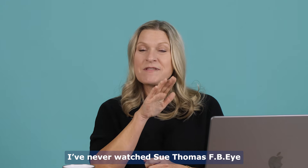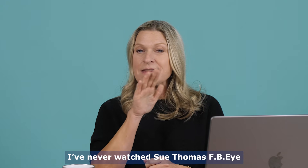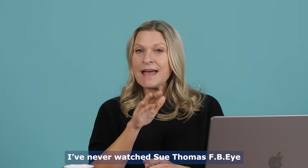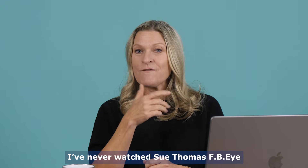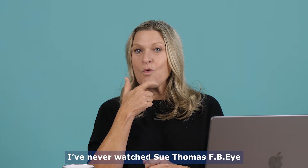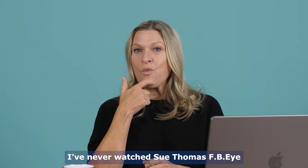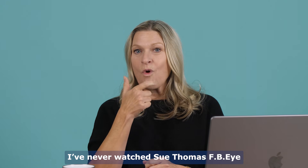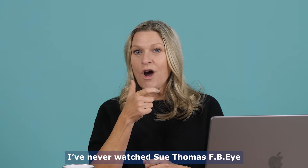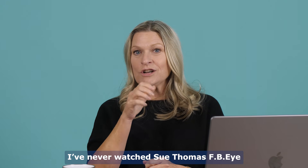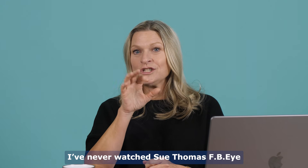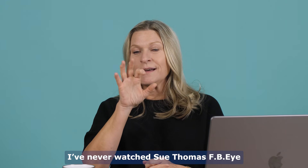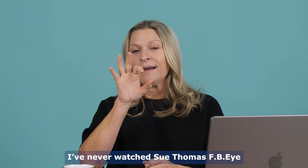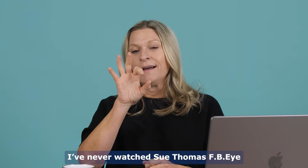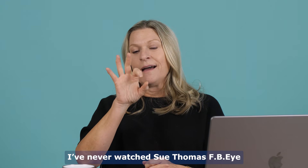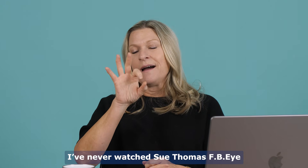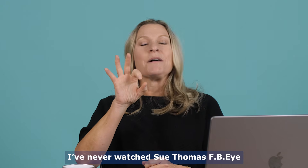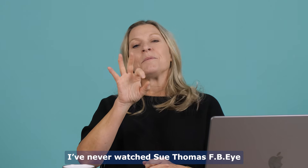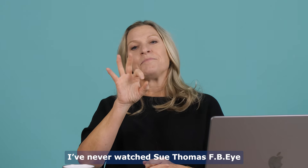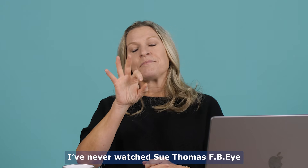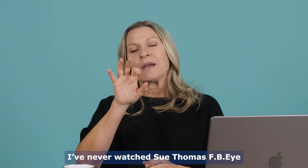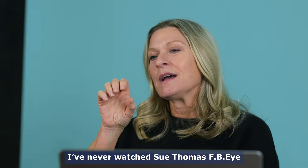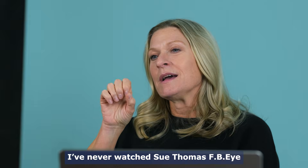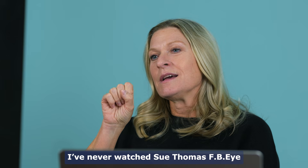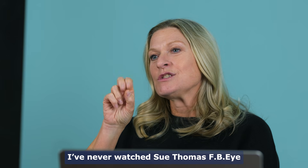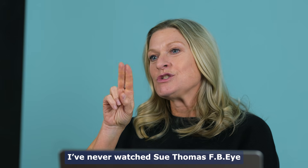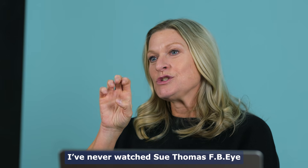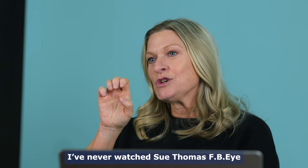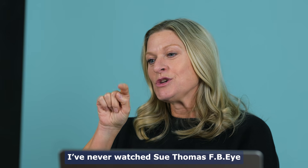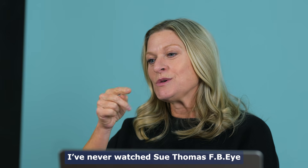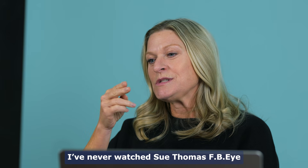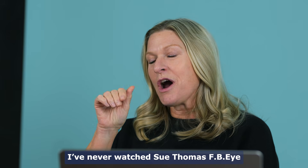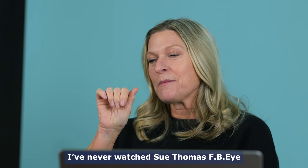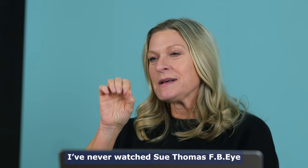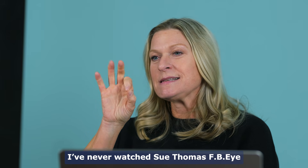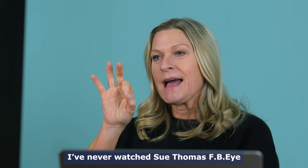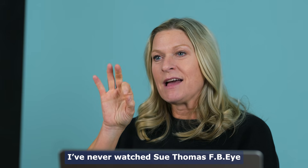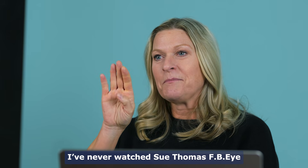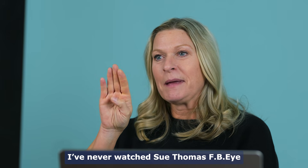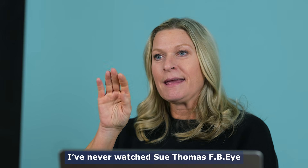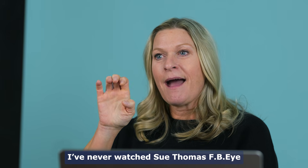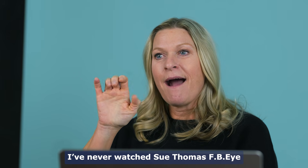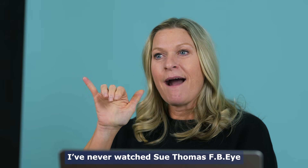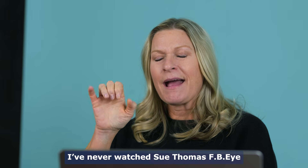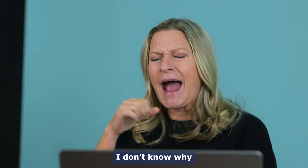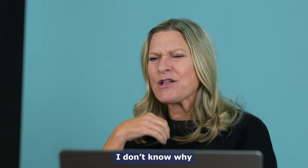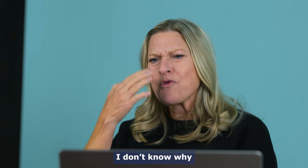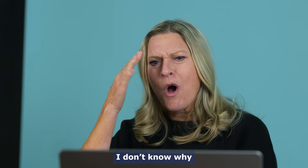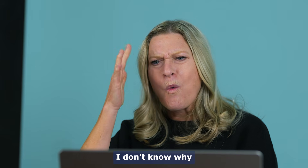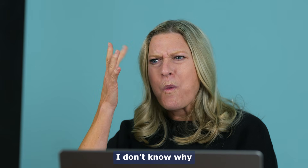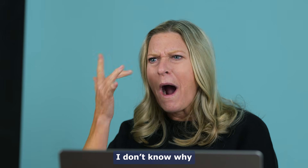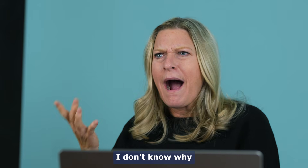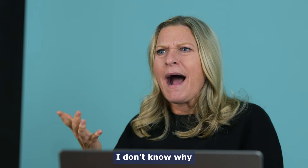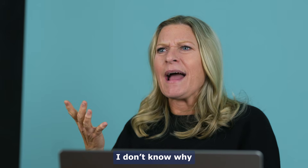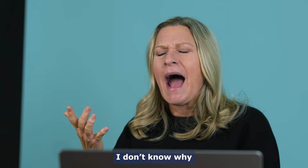I’ve never watched Sue Thomas F.B.Eye I don’t know why